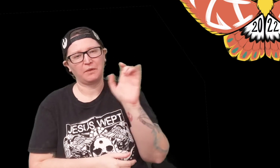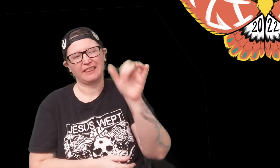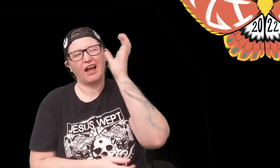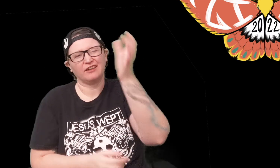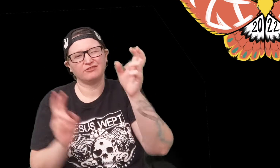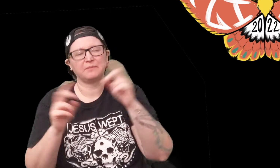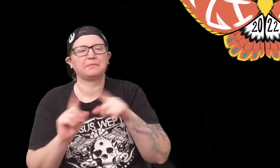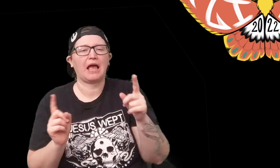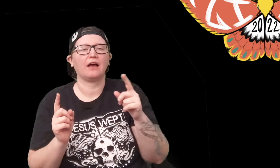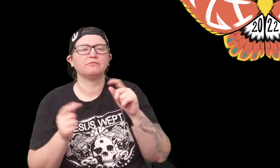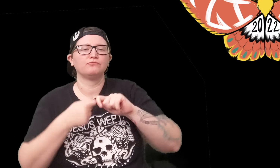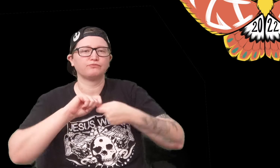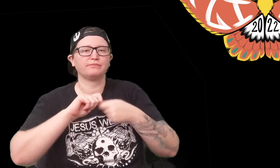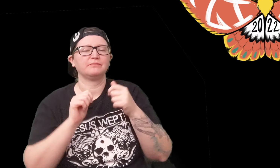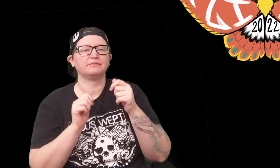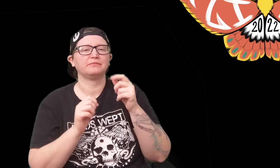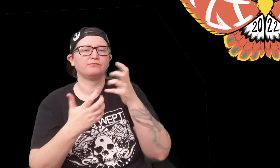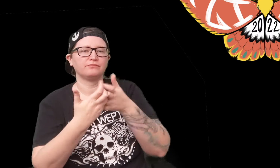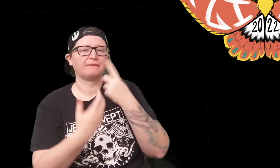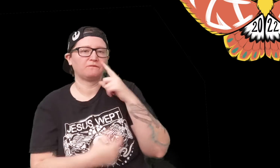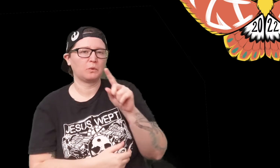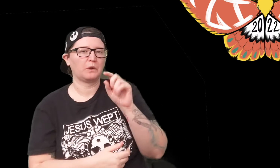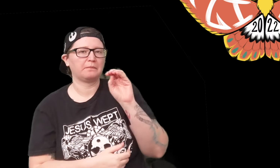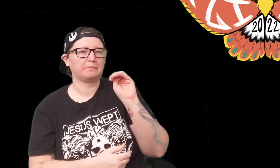Battle Royale that sort of concept but there's a little bit of a twist to this